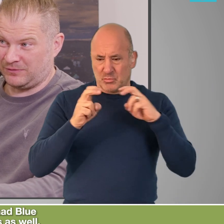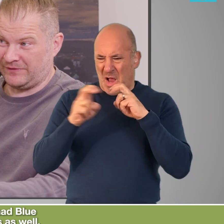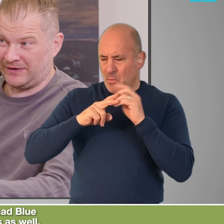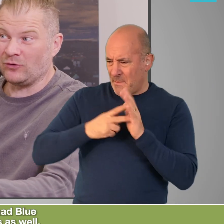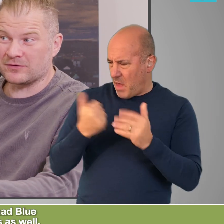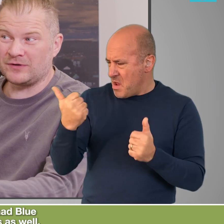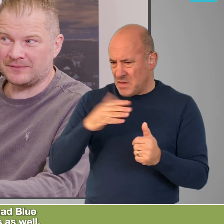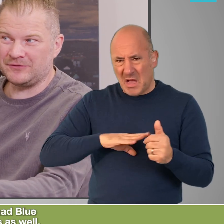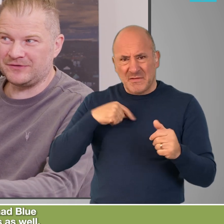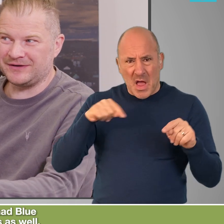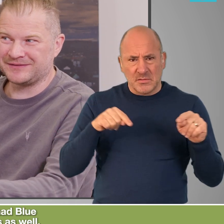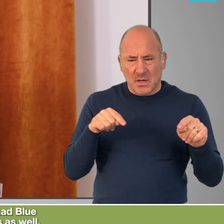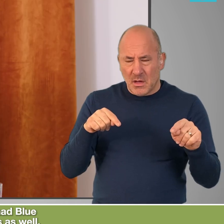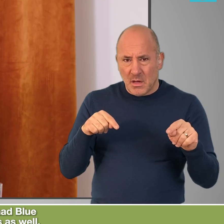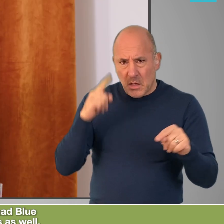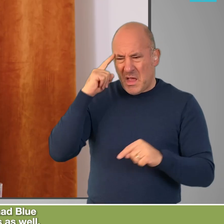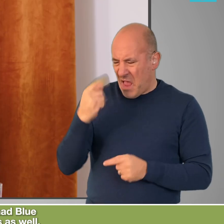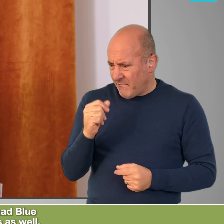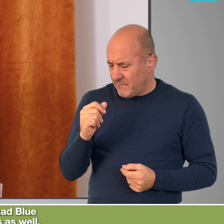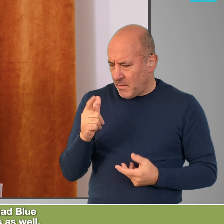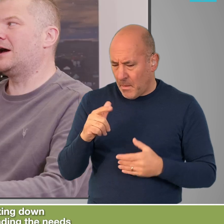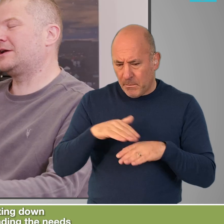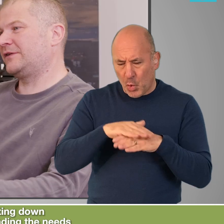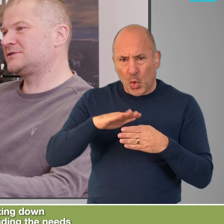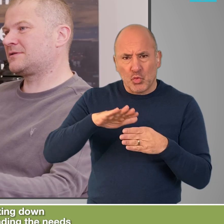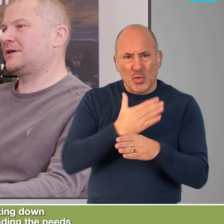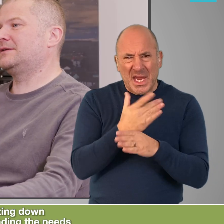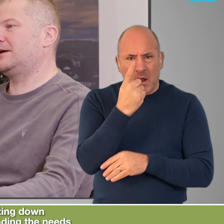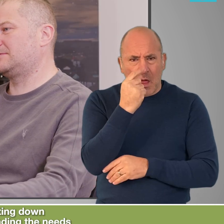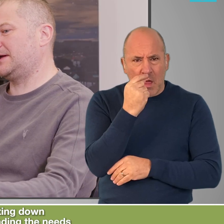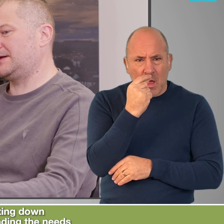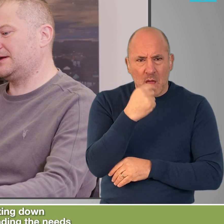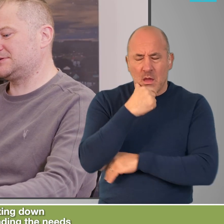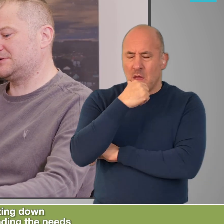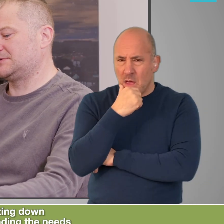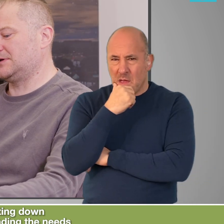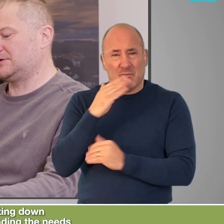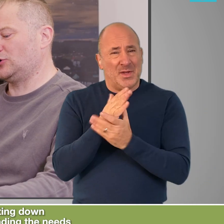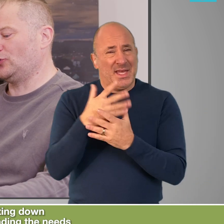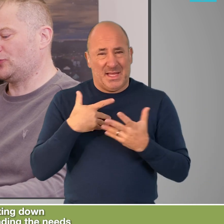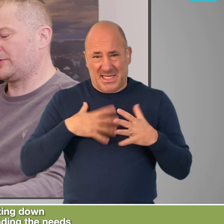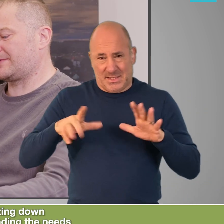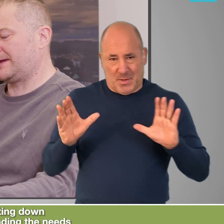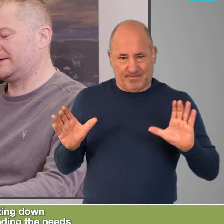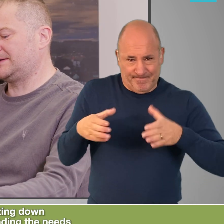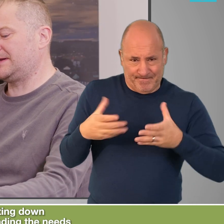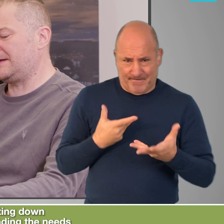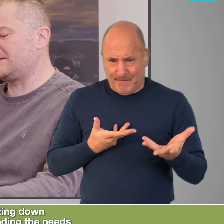But then it also had Blue Green capabilities as well. And I think just sitting down engaging and understanding the needs